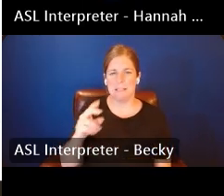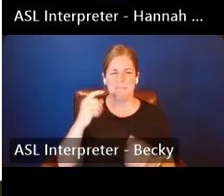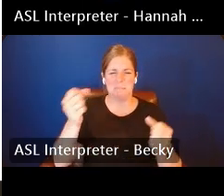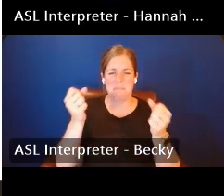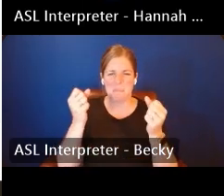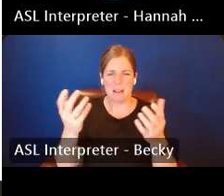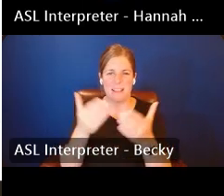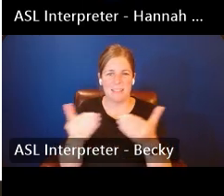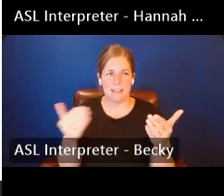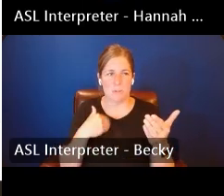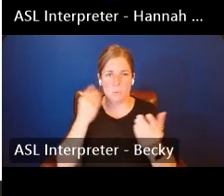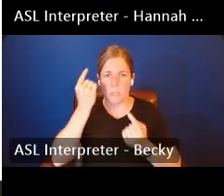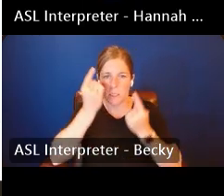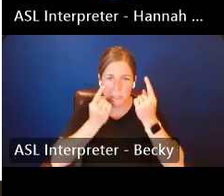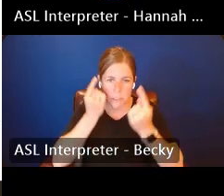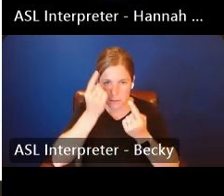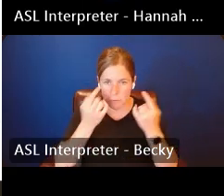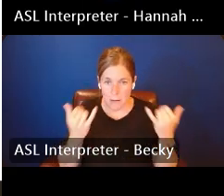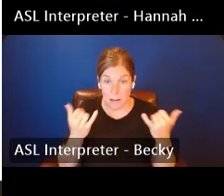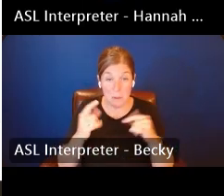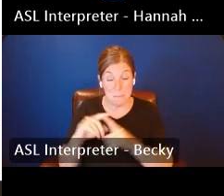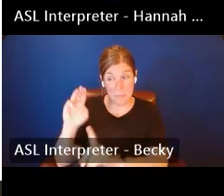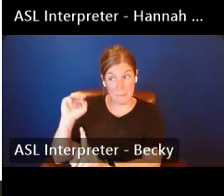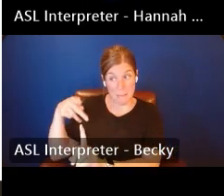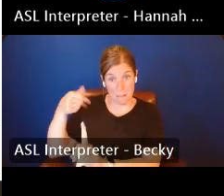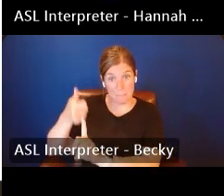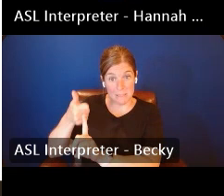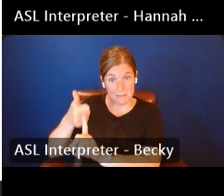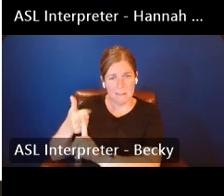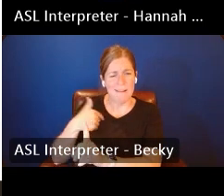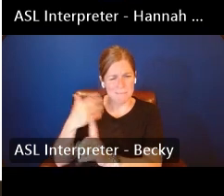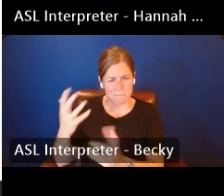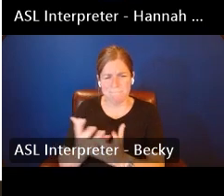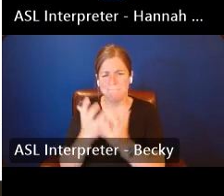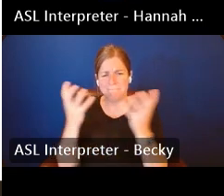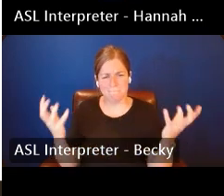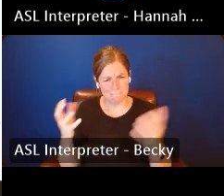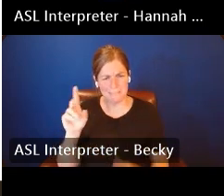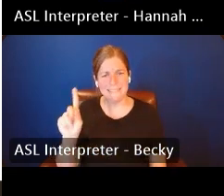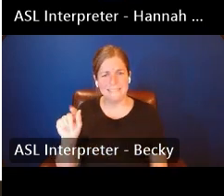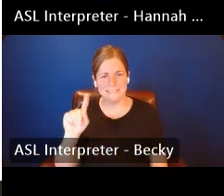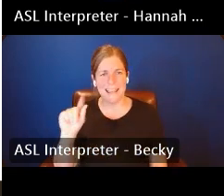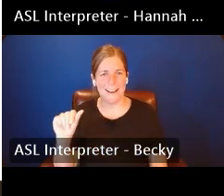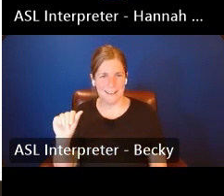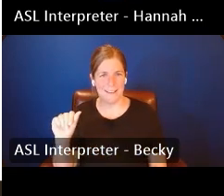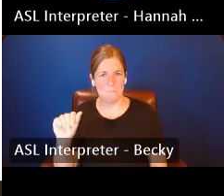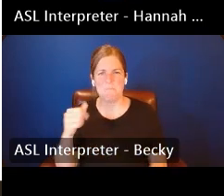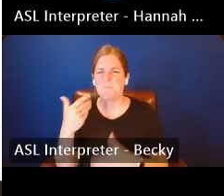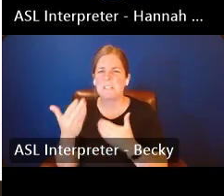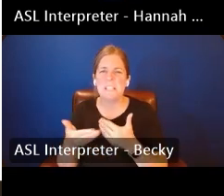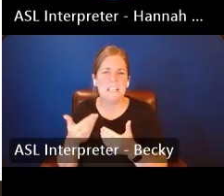But the map itself has a ton of data. And it's easy enough to query that data and present it.